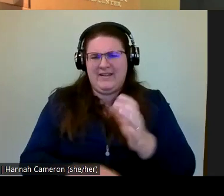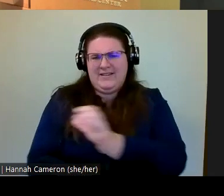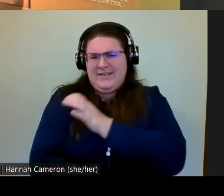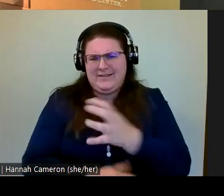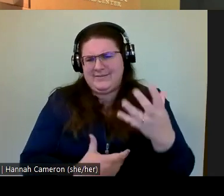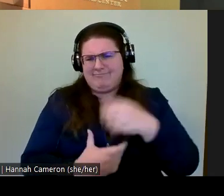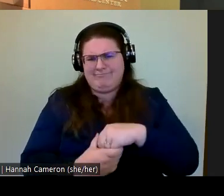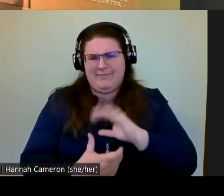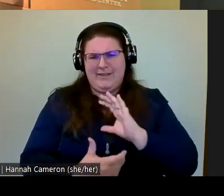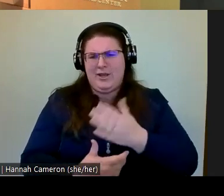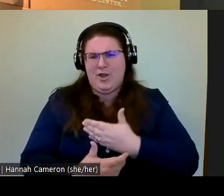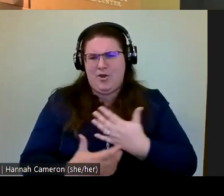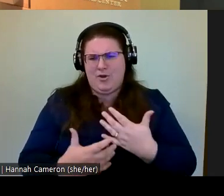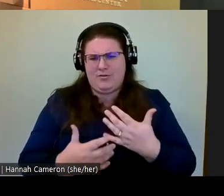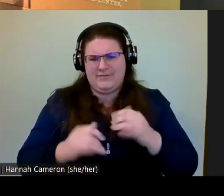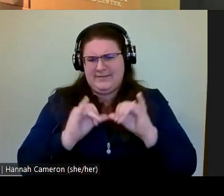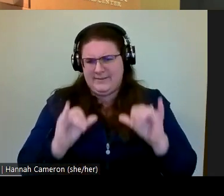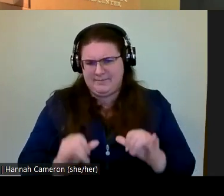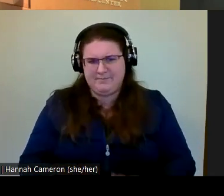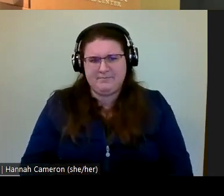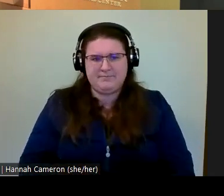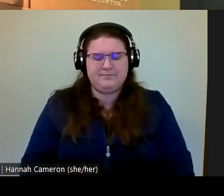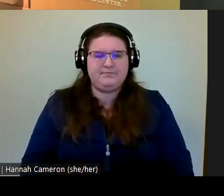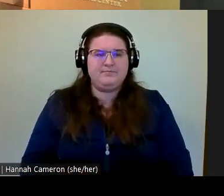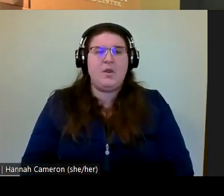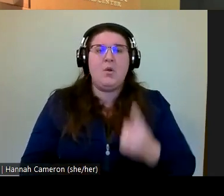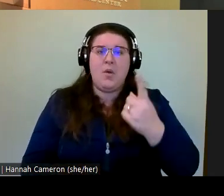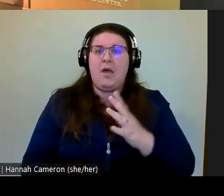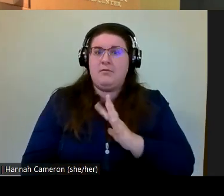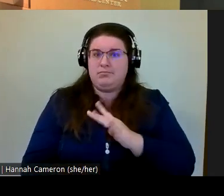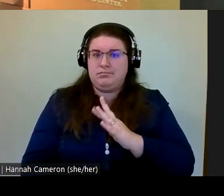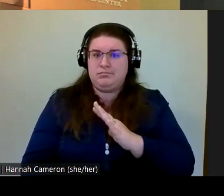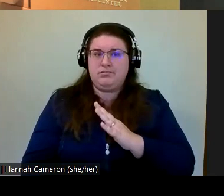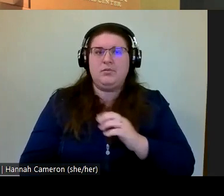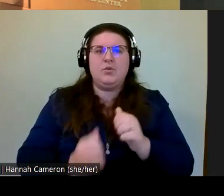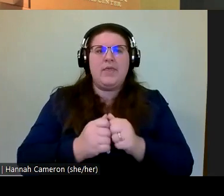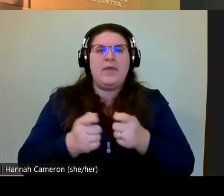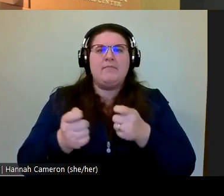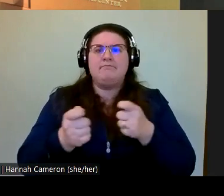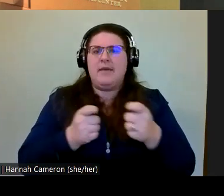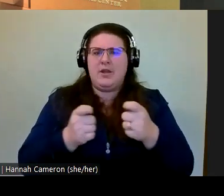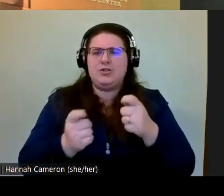uh we also did a really great partnership uh with a managed Medicaid organization uh that works with